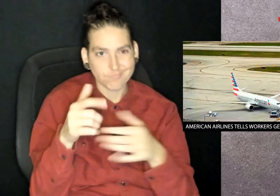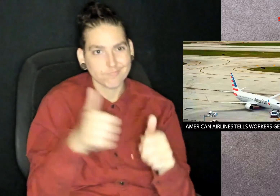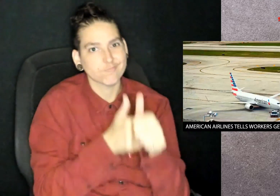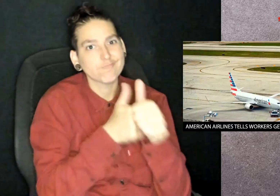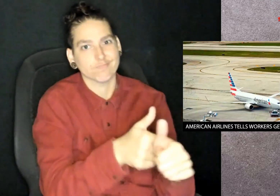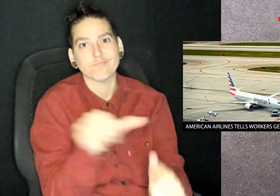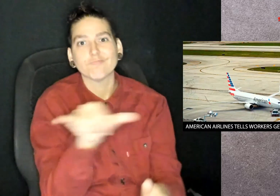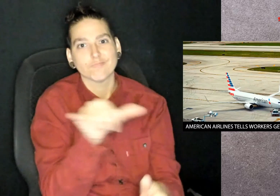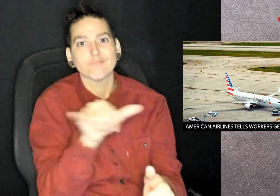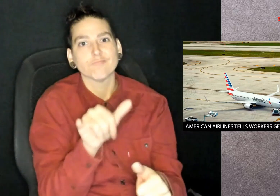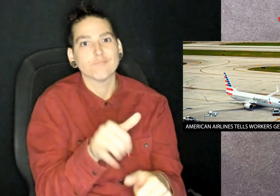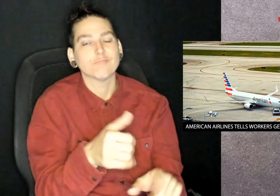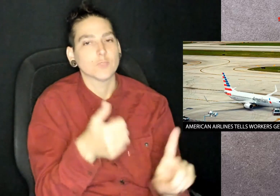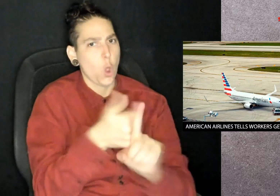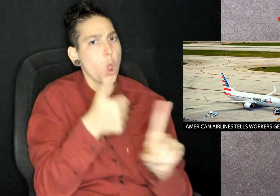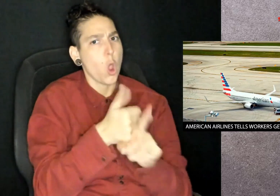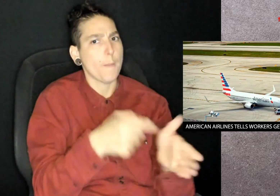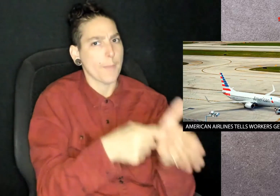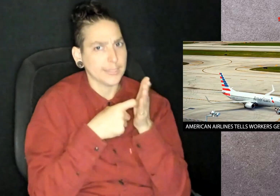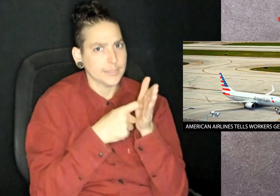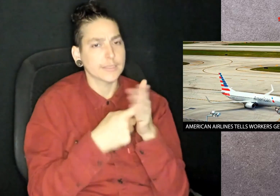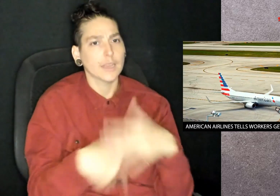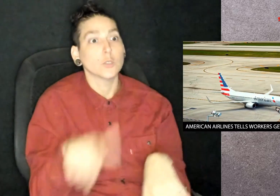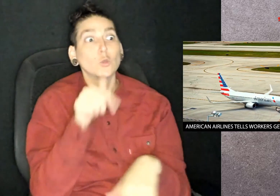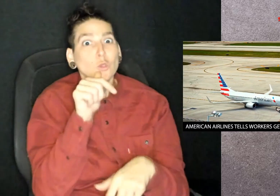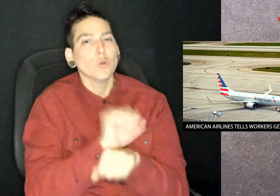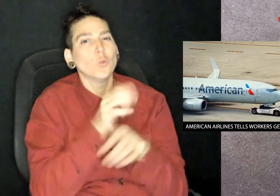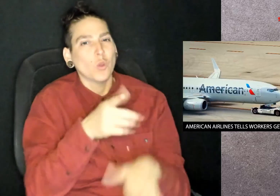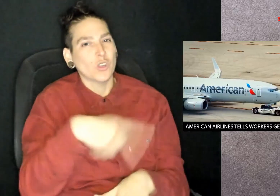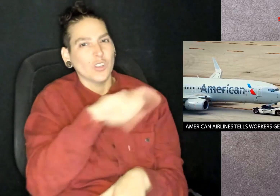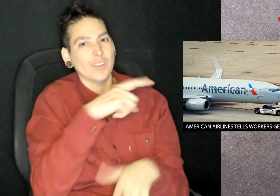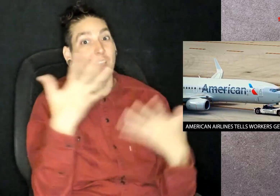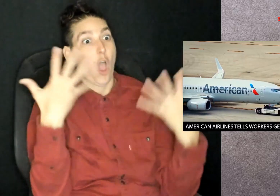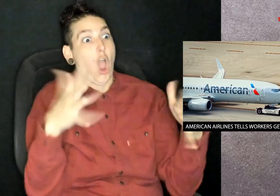United Airlines issued its own mandate for workers that went into effect